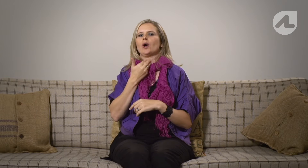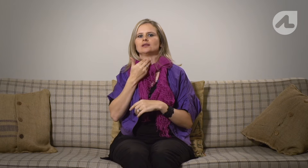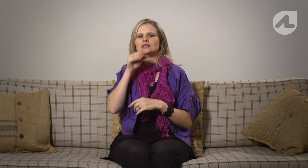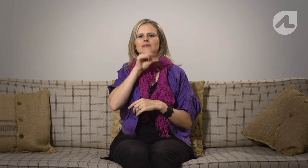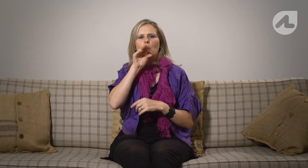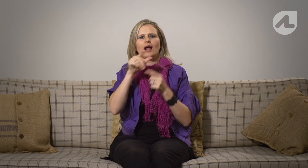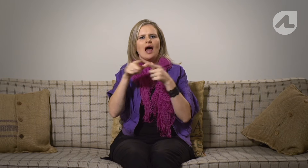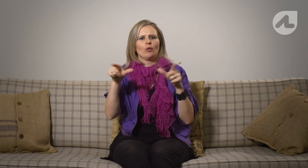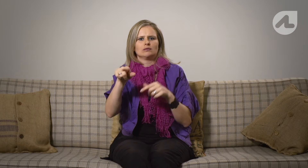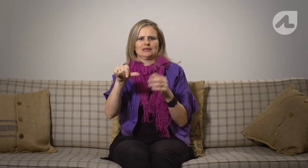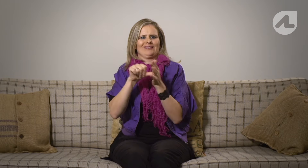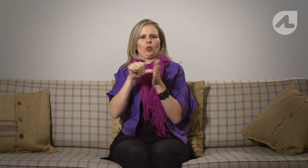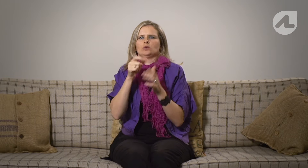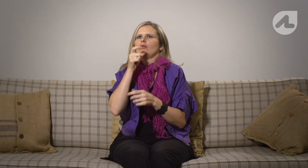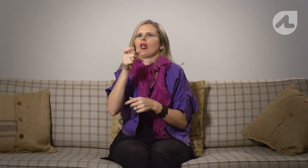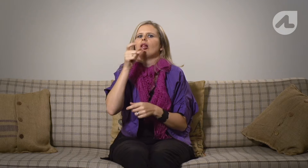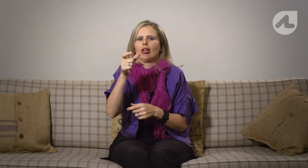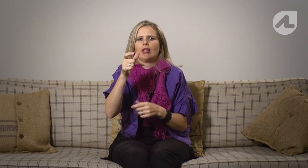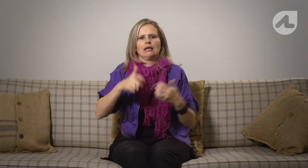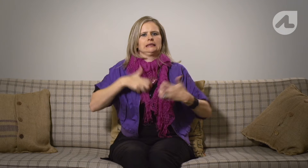It could be really frustrating for them otherwise.